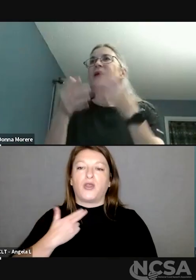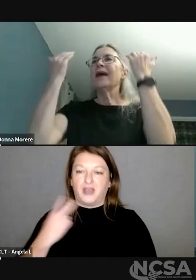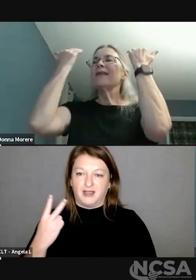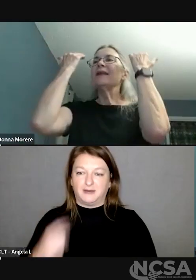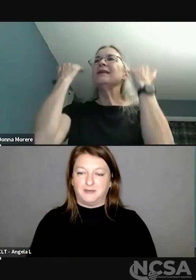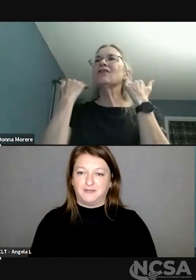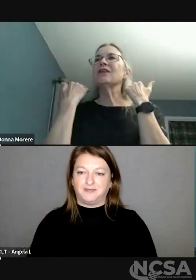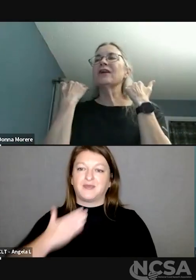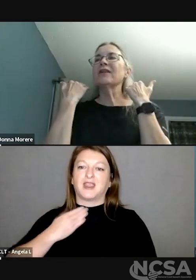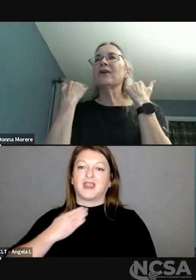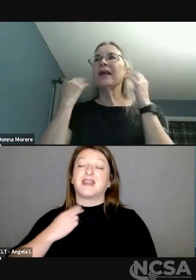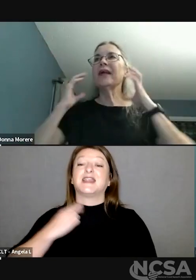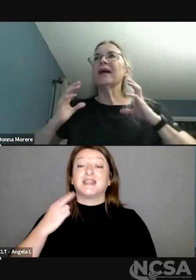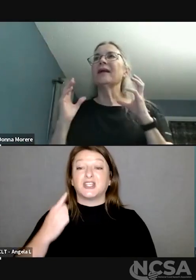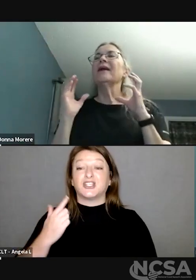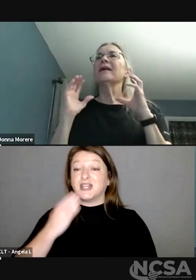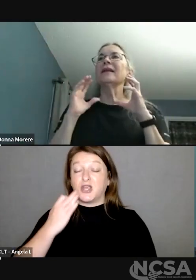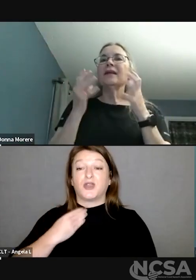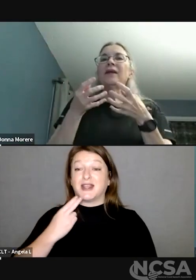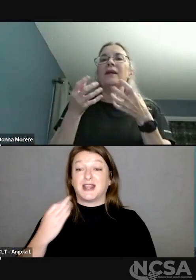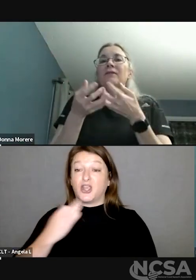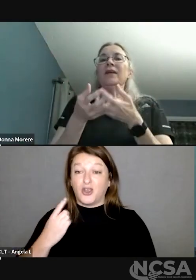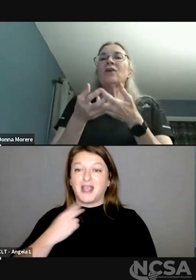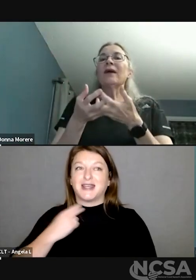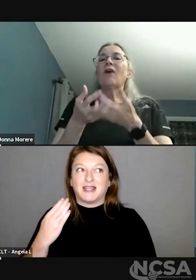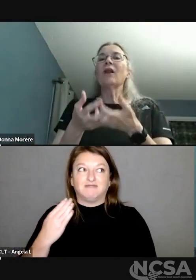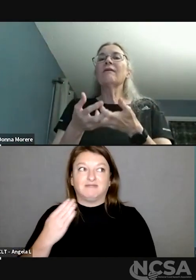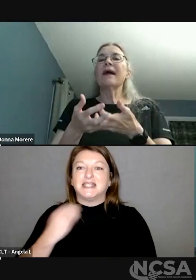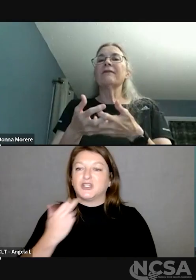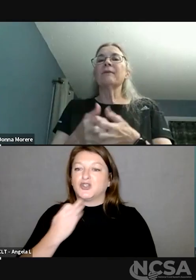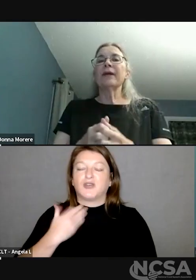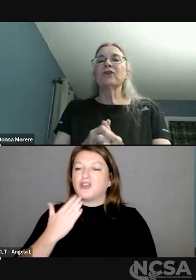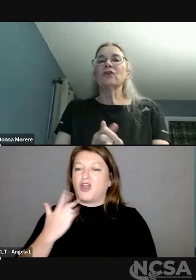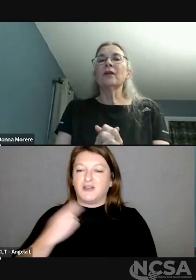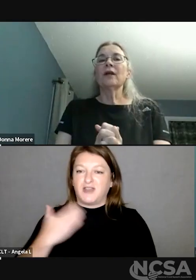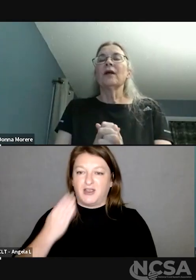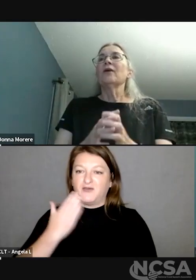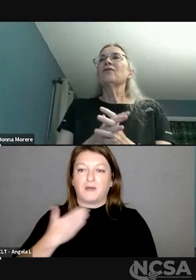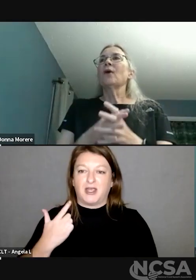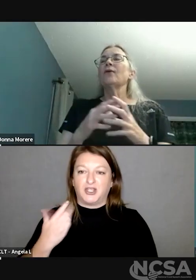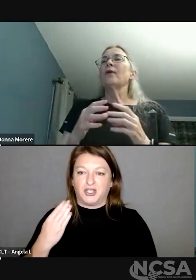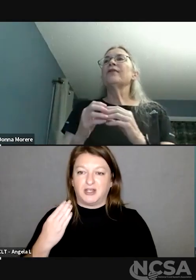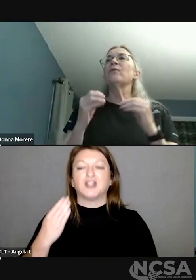And that dictionary in their head integrates all of that information. So that